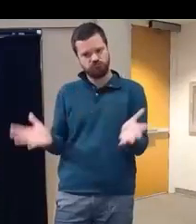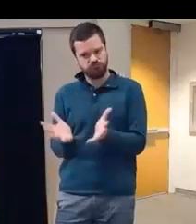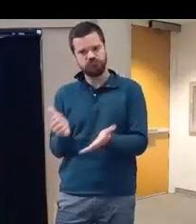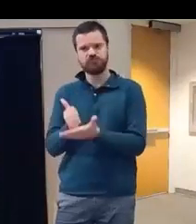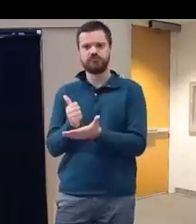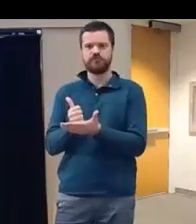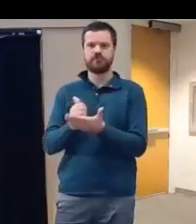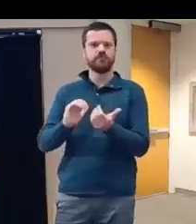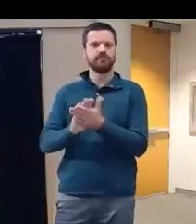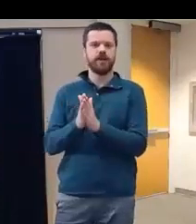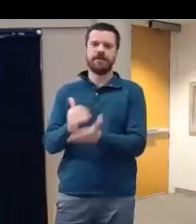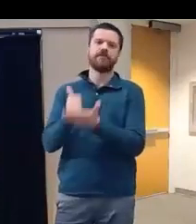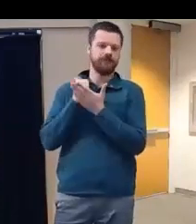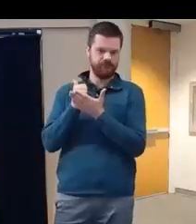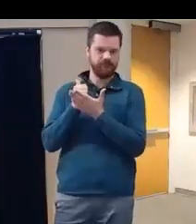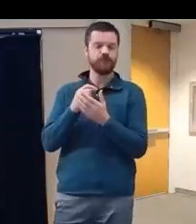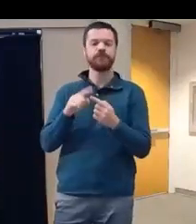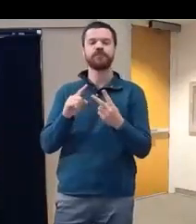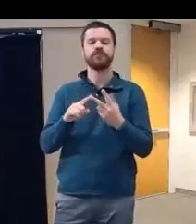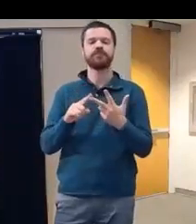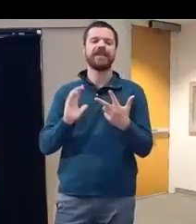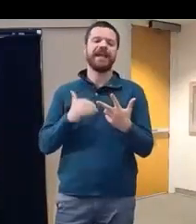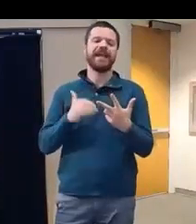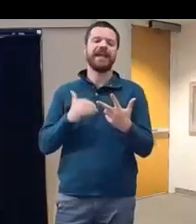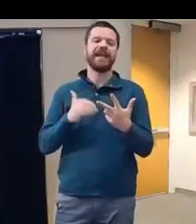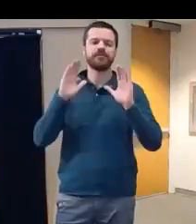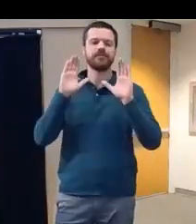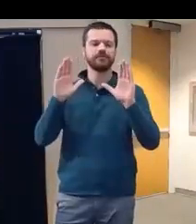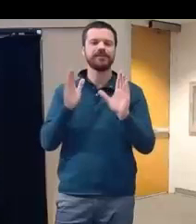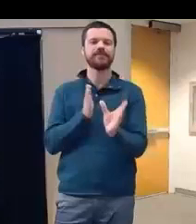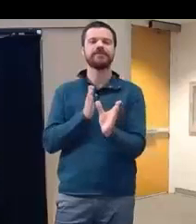um profoundly helpful and then also we've got our amazing Psychiatry interest group which is